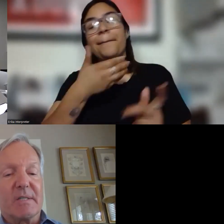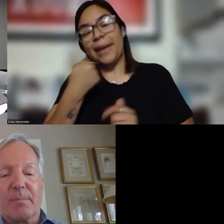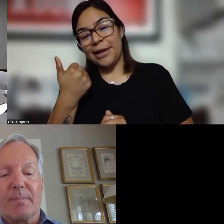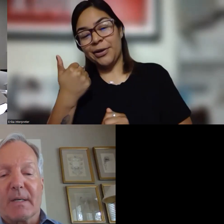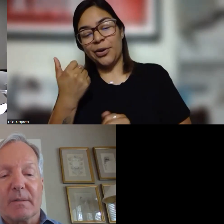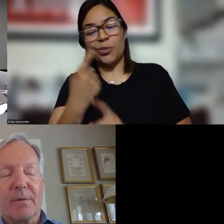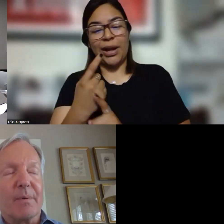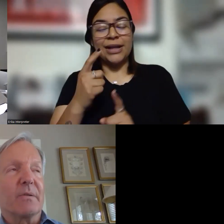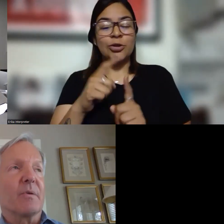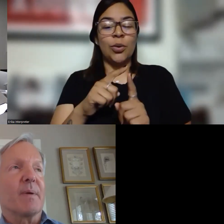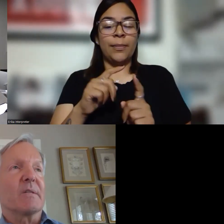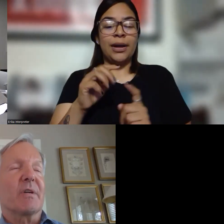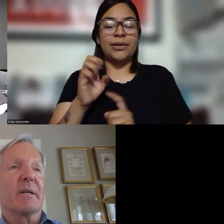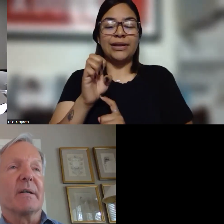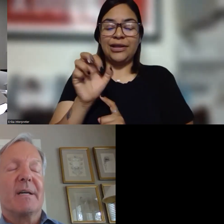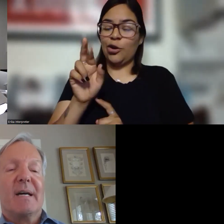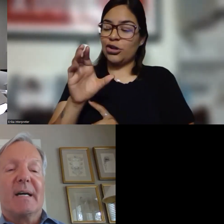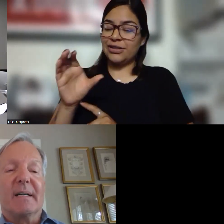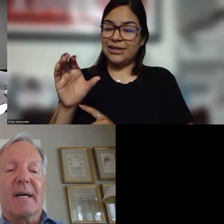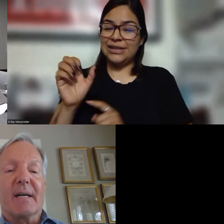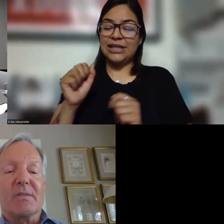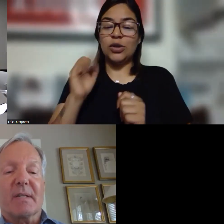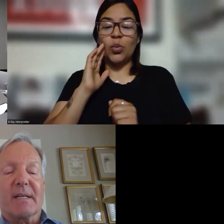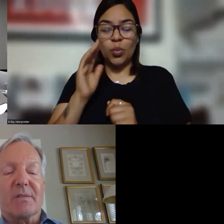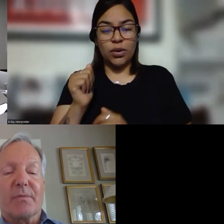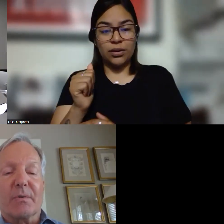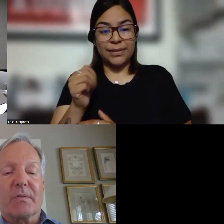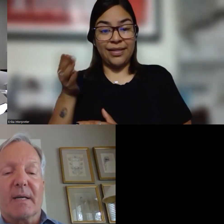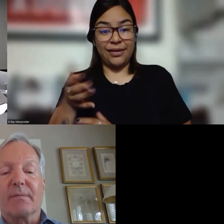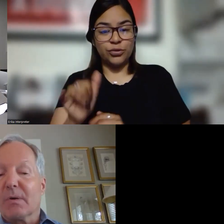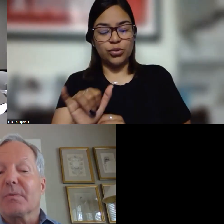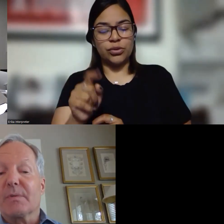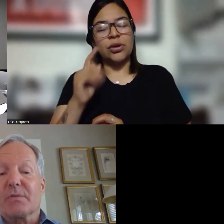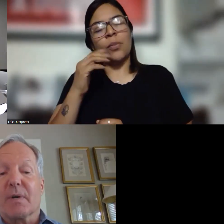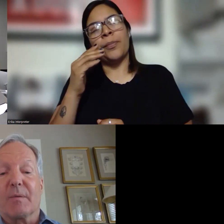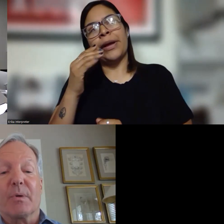we'll be better at what we do with Managed Care uh as as folks kind go through this training